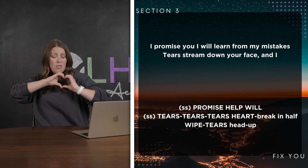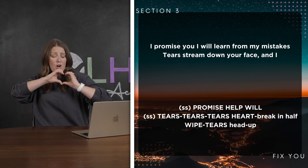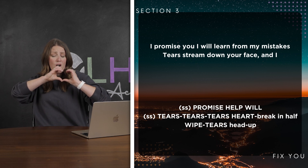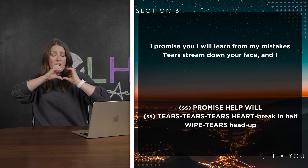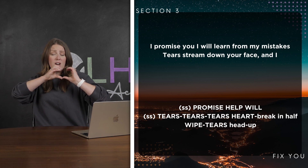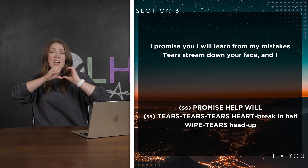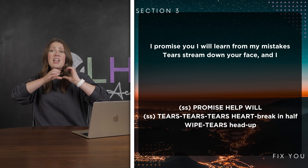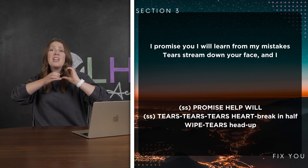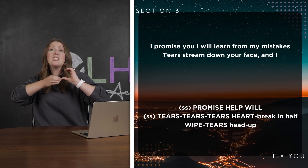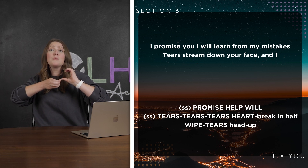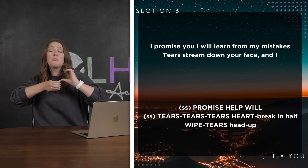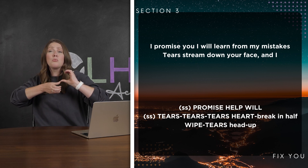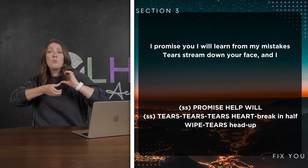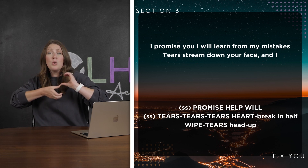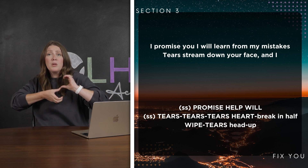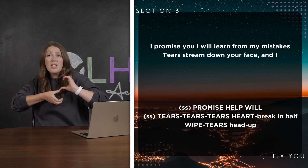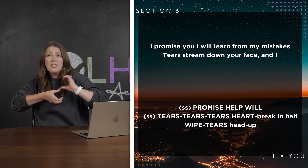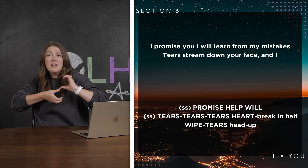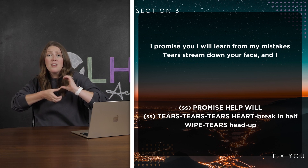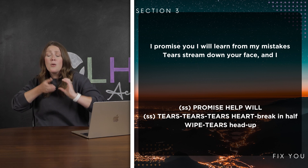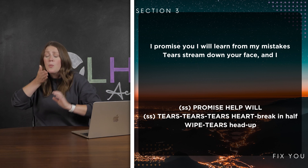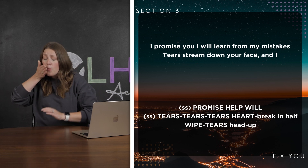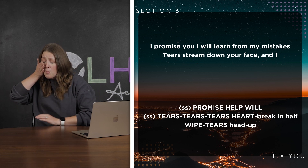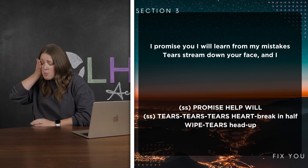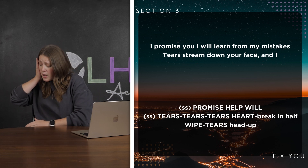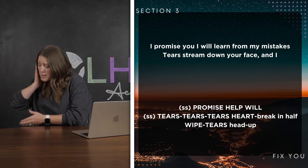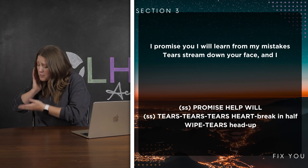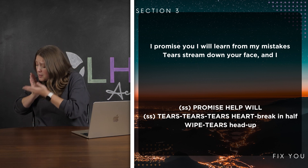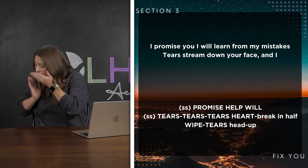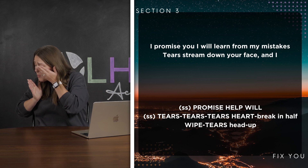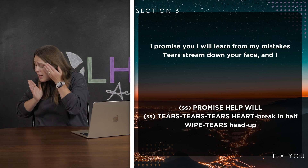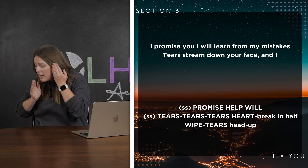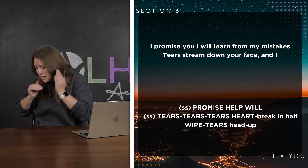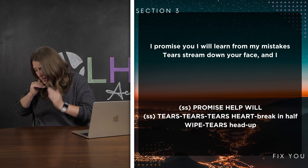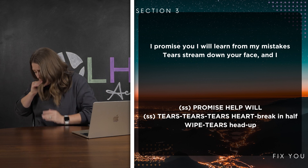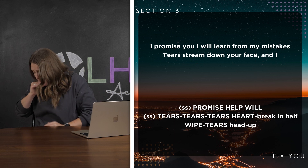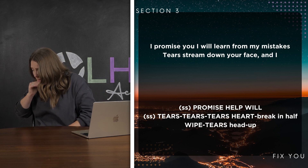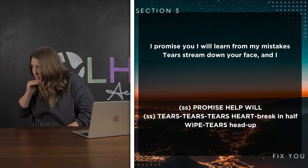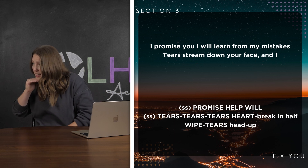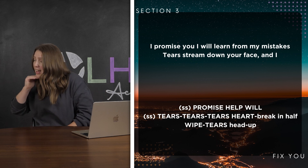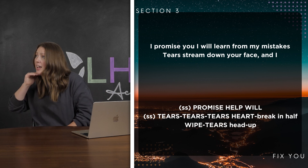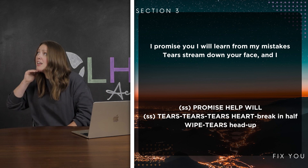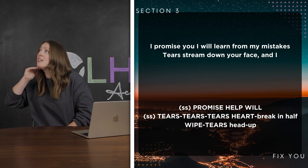The heart is broken. Wipe them away. And then head.